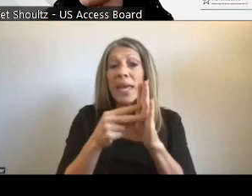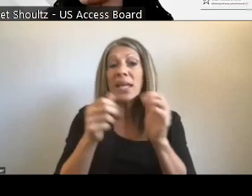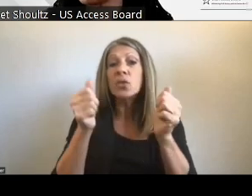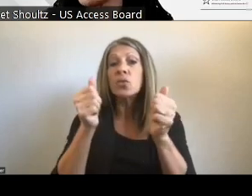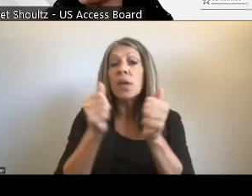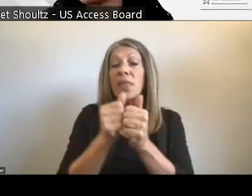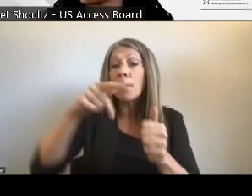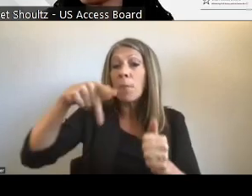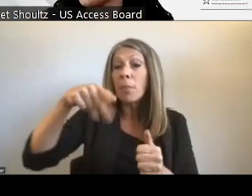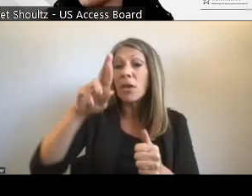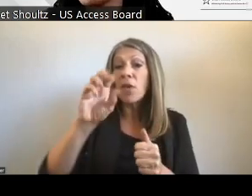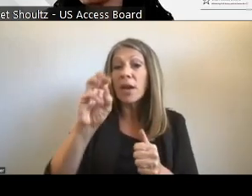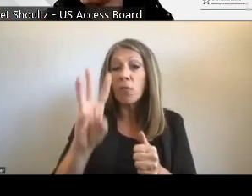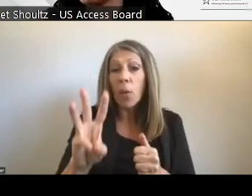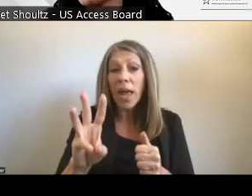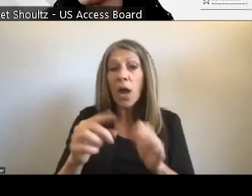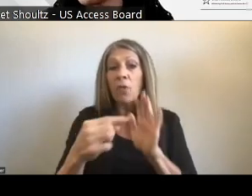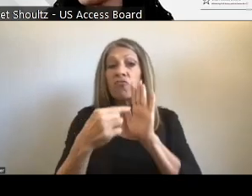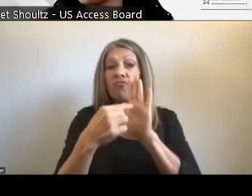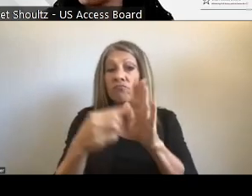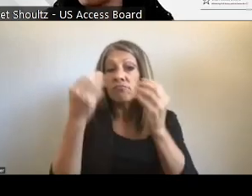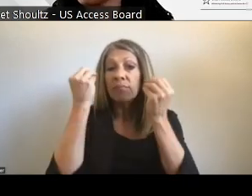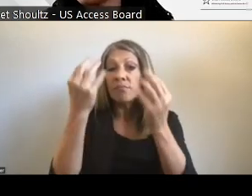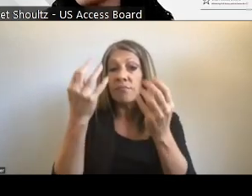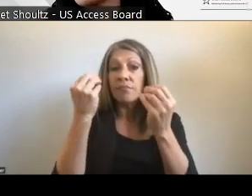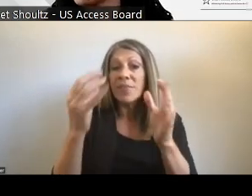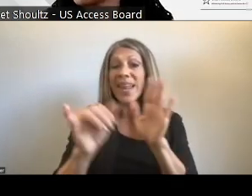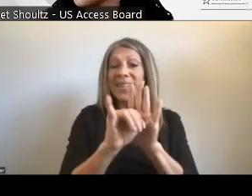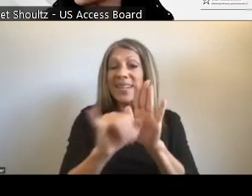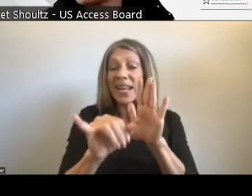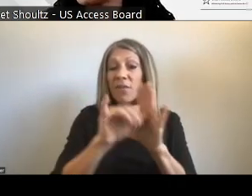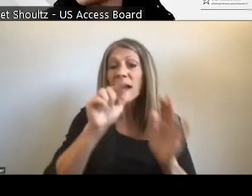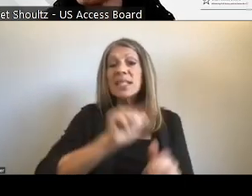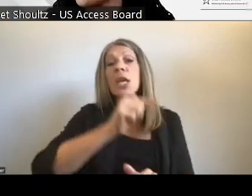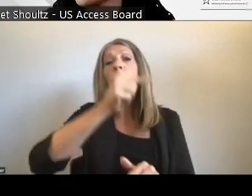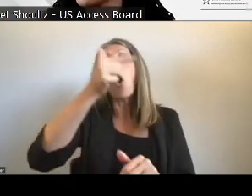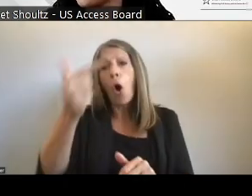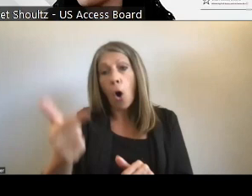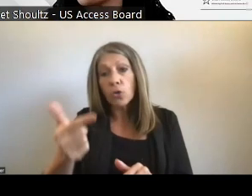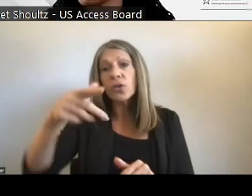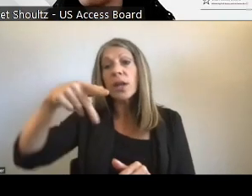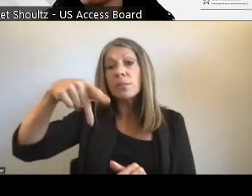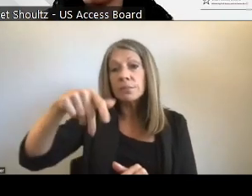right-of-way of conveying the information that identifies the alternate pedestrian access route